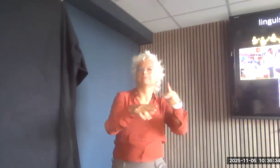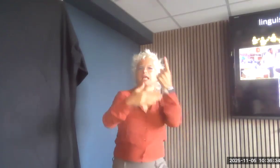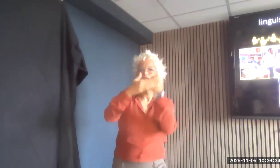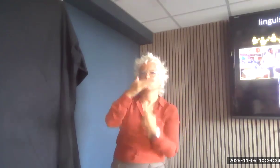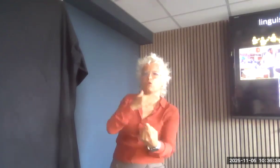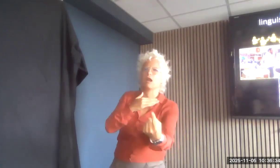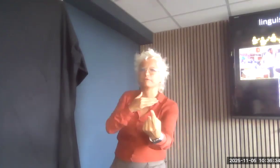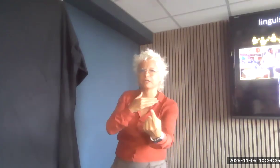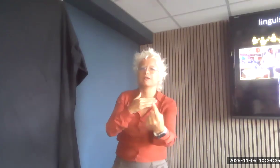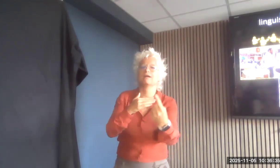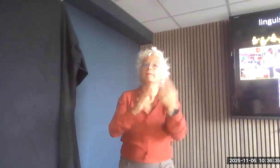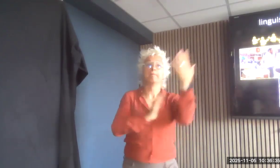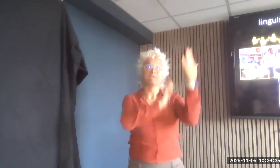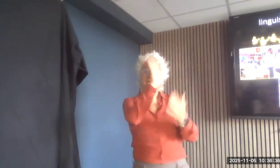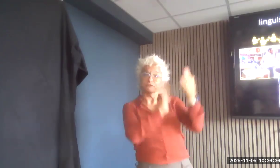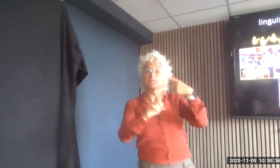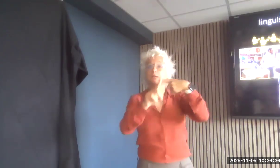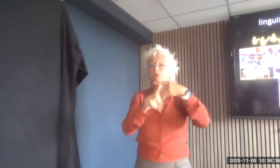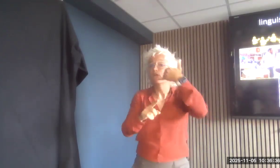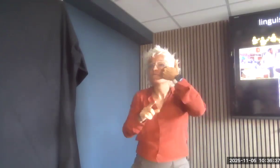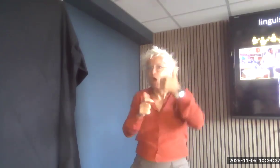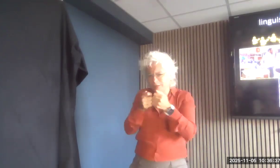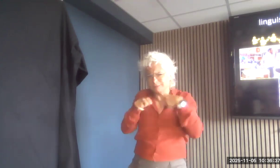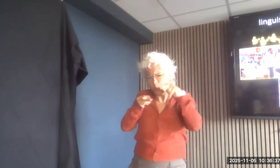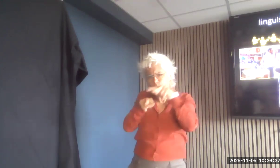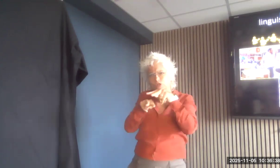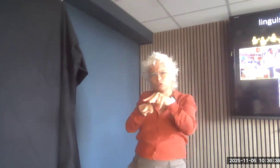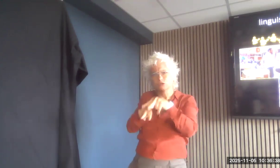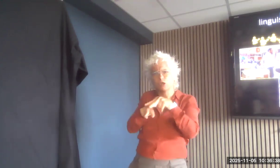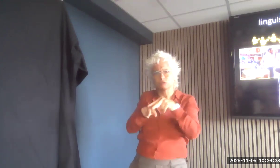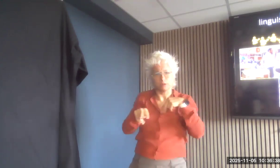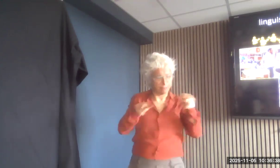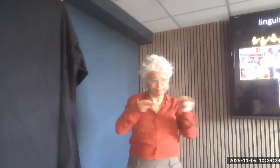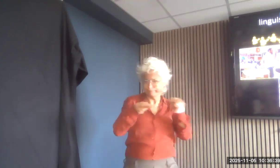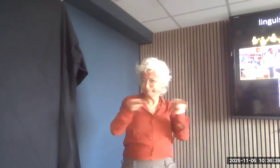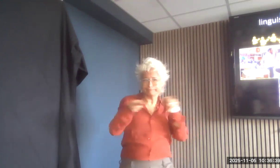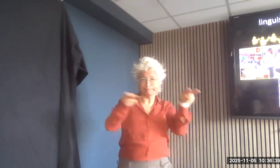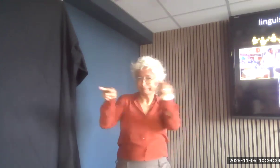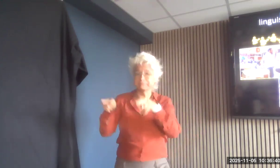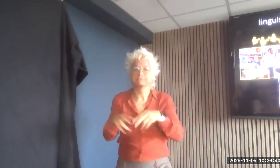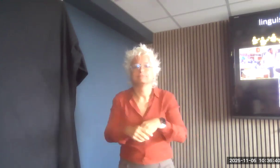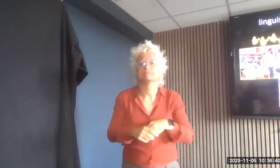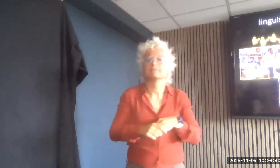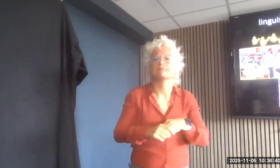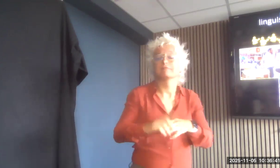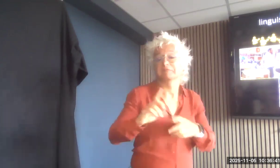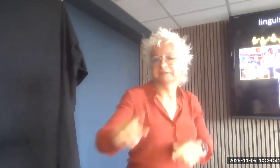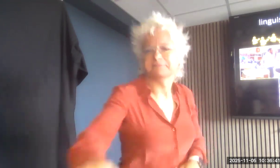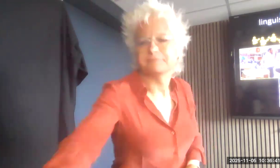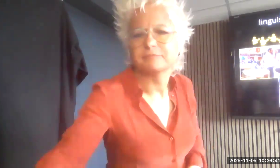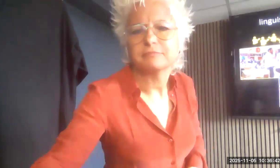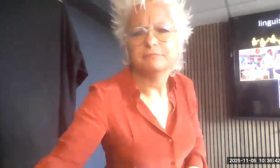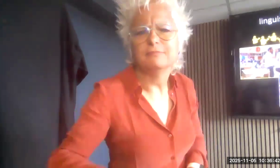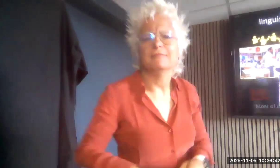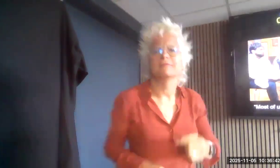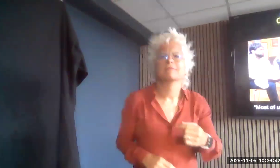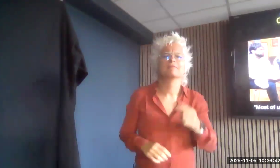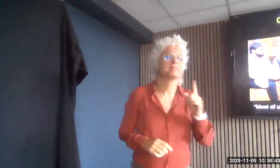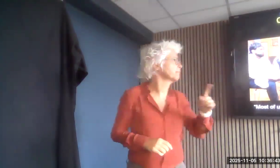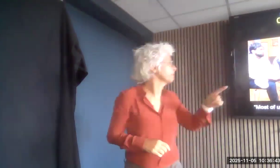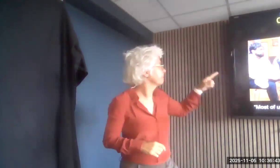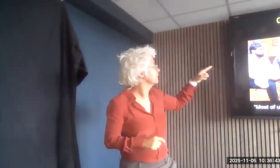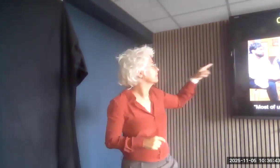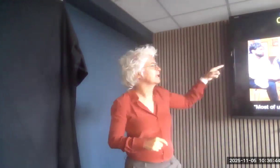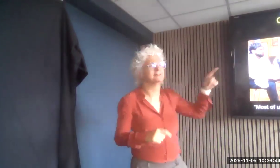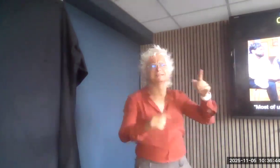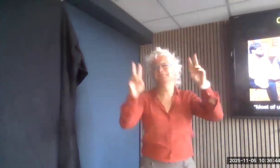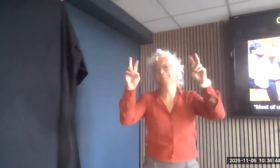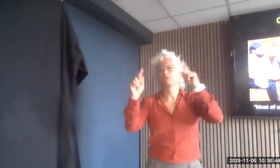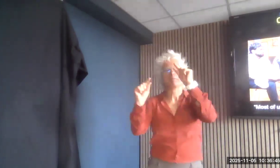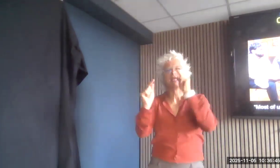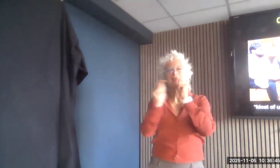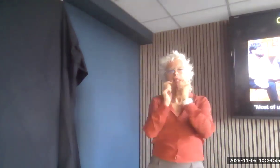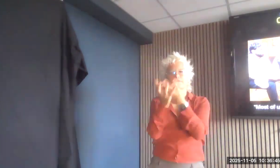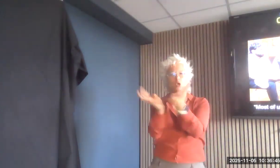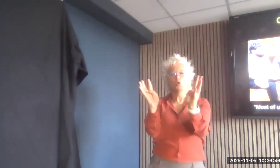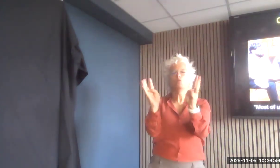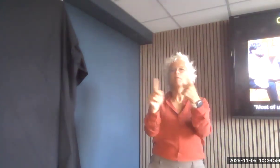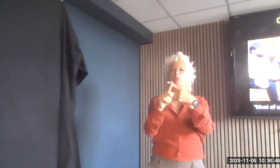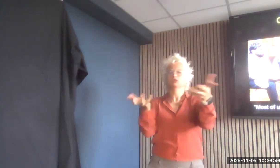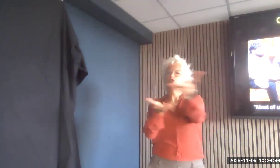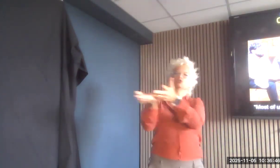So I conducted linguistic ethnography, both in person and in digital linguistic ethnography, to look at the linguistic landscape for International Sign and Portuguese sign.